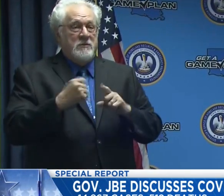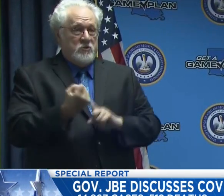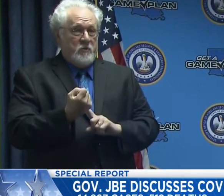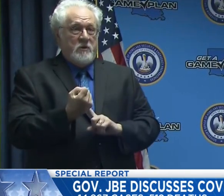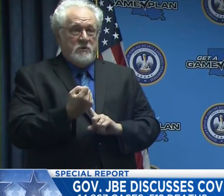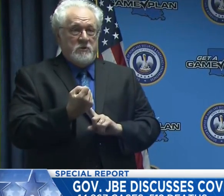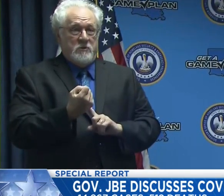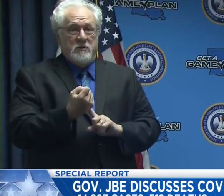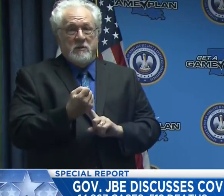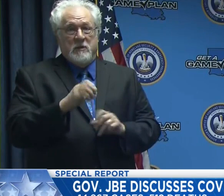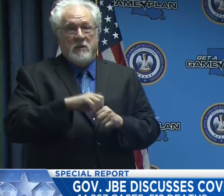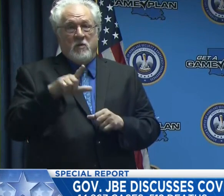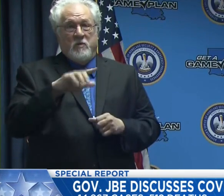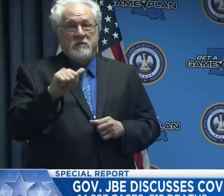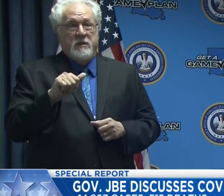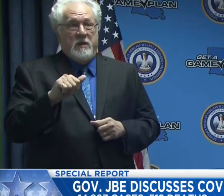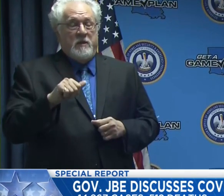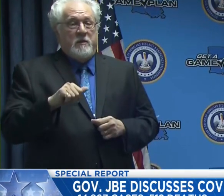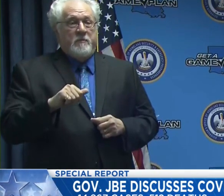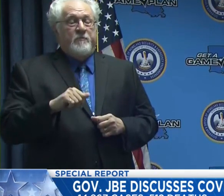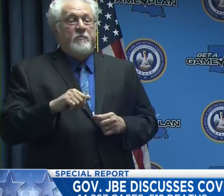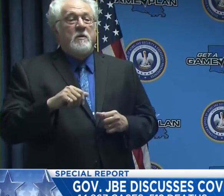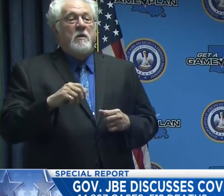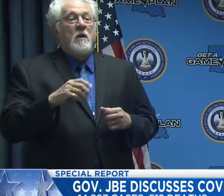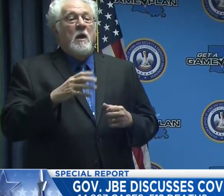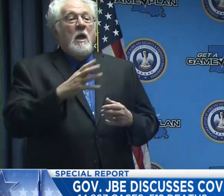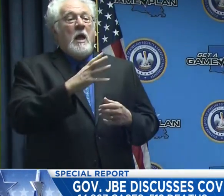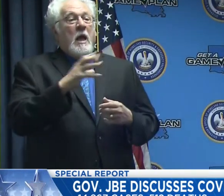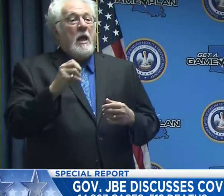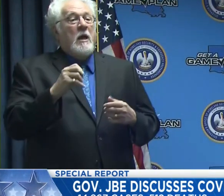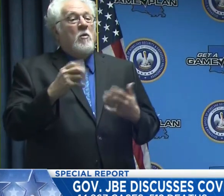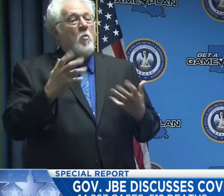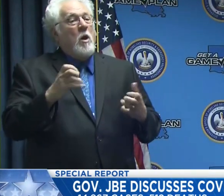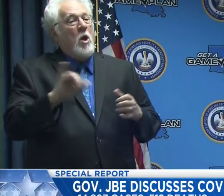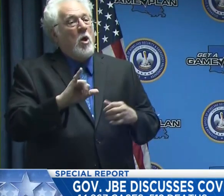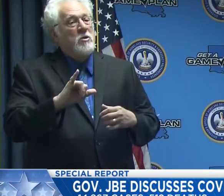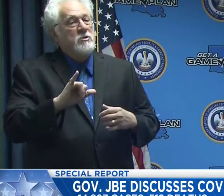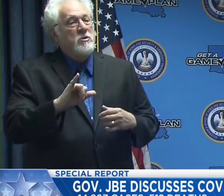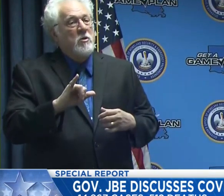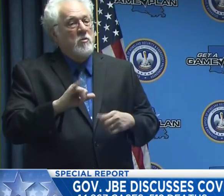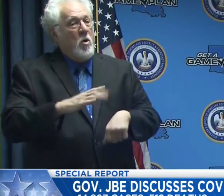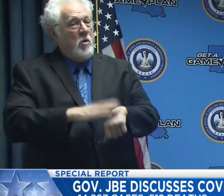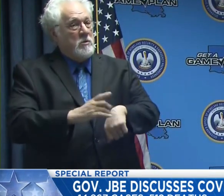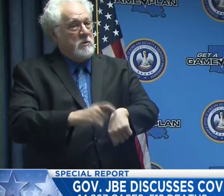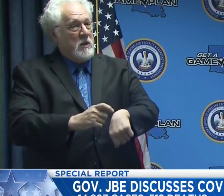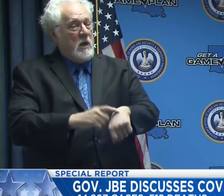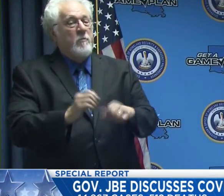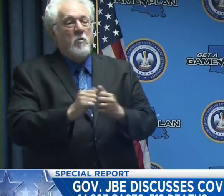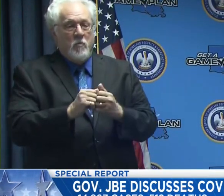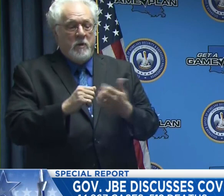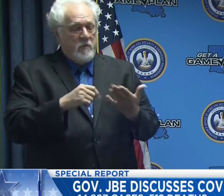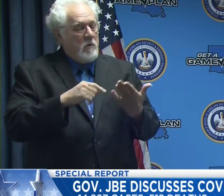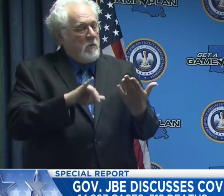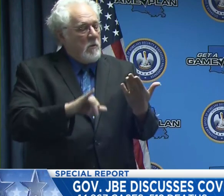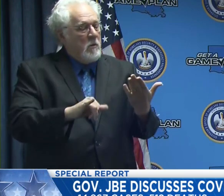AND YOU CAN SEE THIS AT LDH.LA.GOV. THIS IS CONTINUED EFFORTS OF PROOF OF WE ARE TRYING TO BE TRANSPARENT ON THIS SITUATION